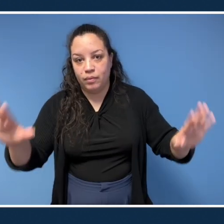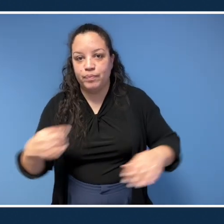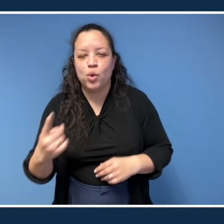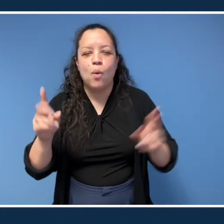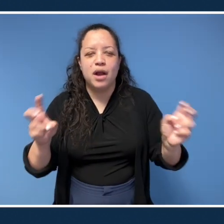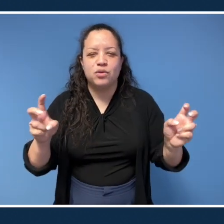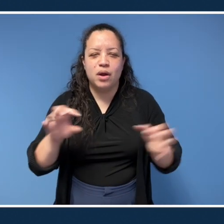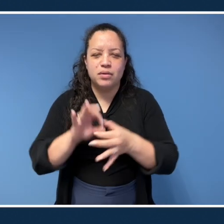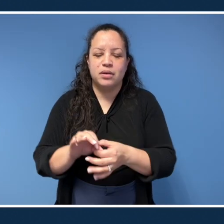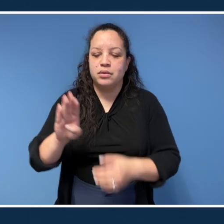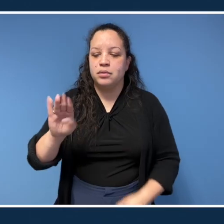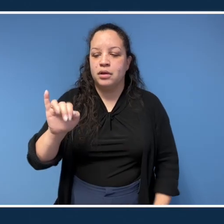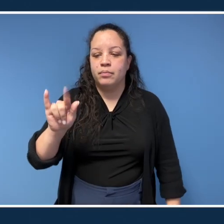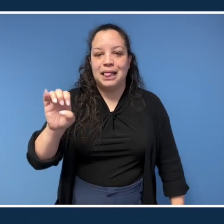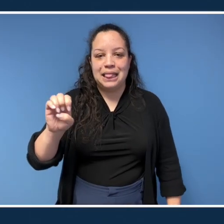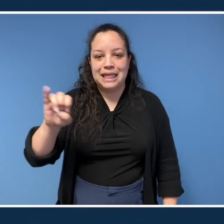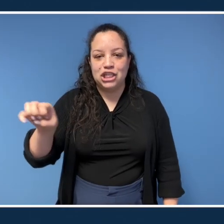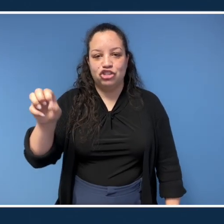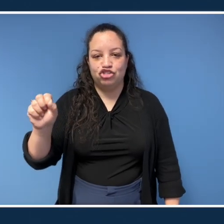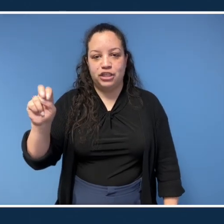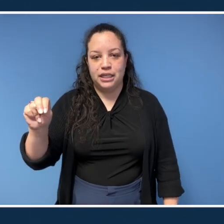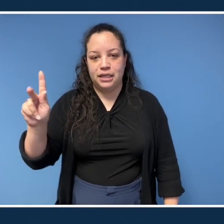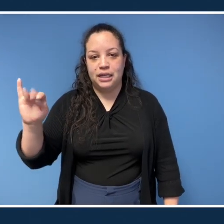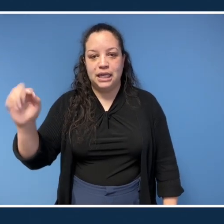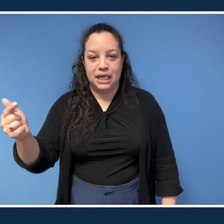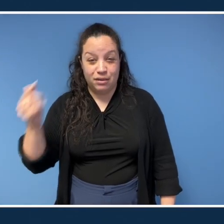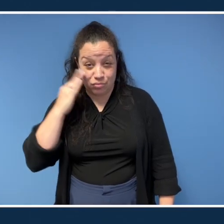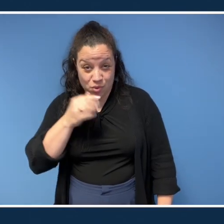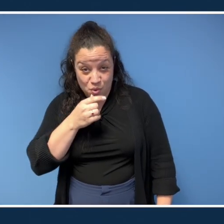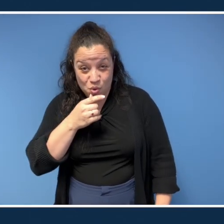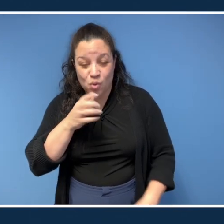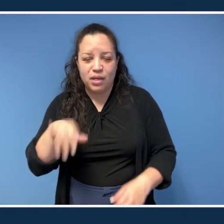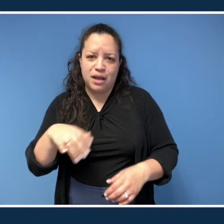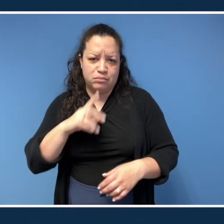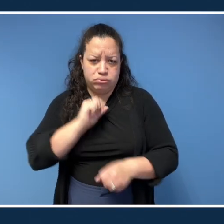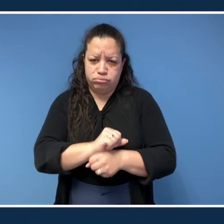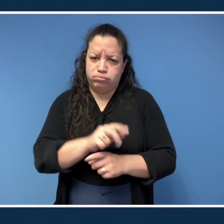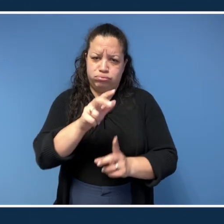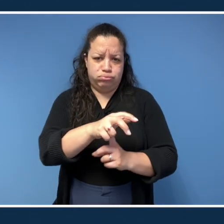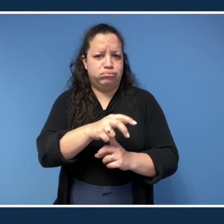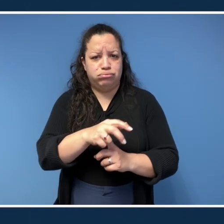Billie Jean King, if you know who Billie Jean King. This is one of the greatest professional tennis players